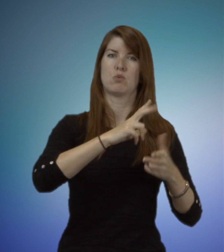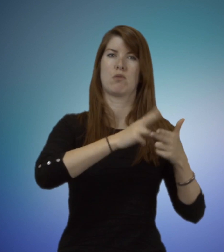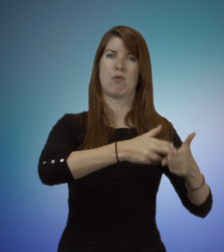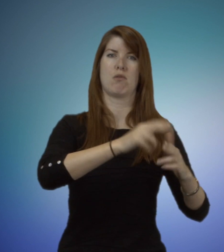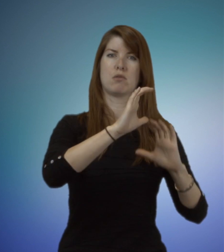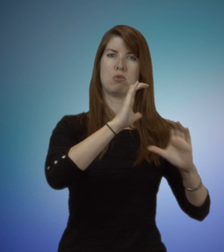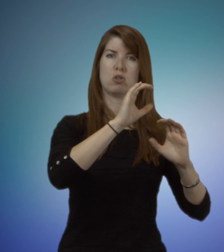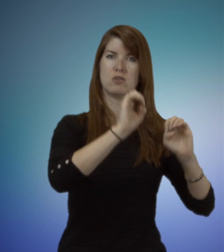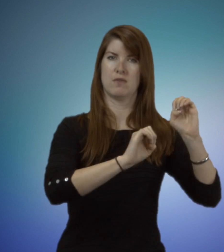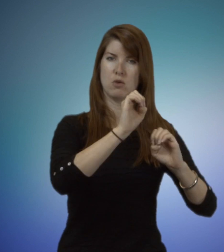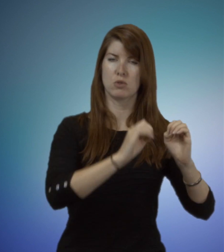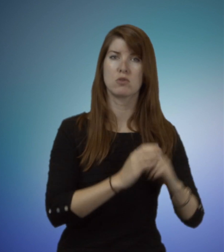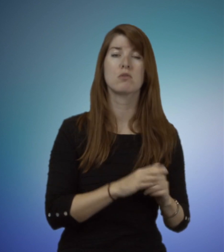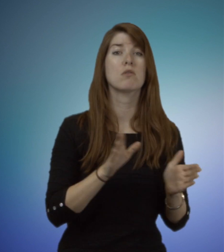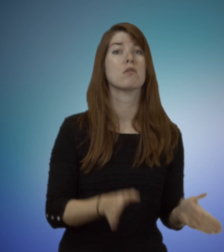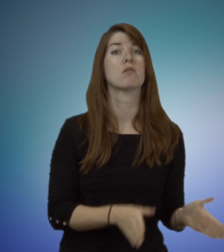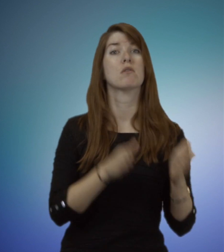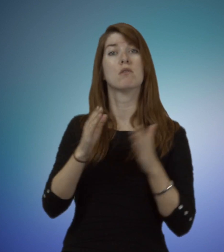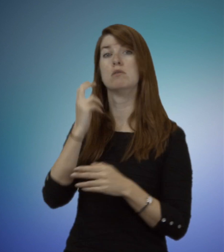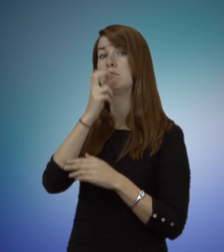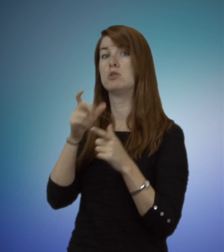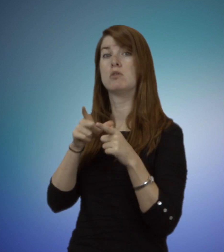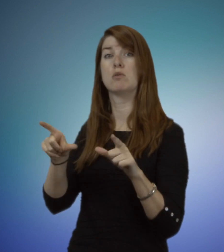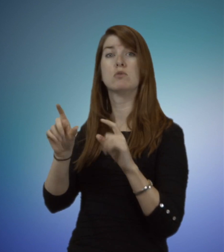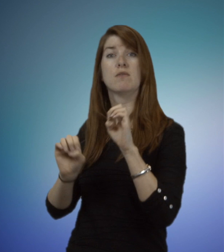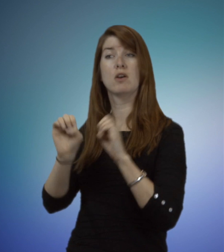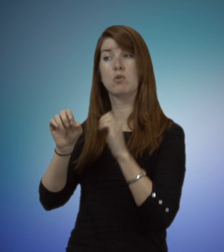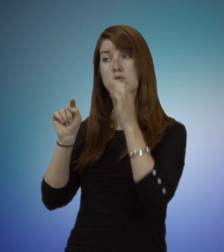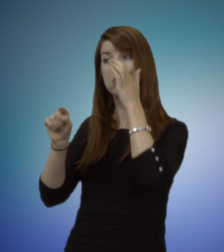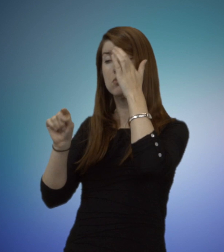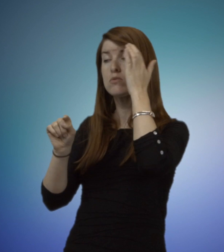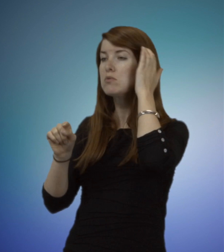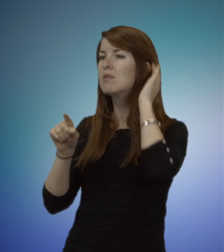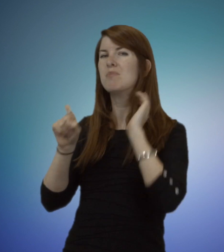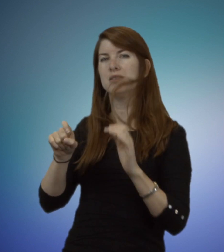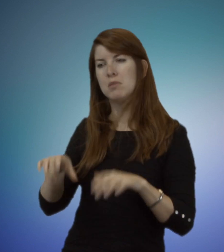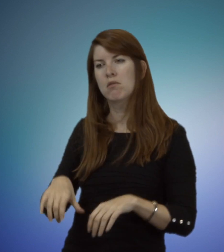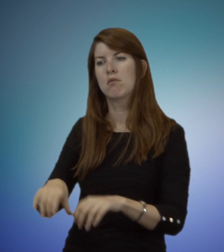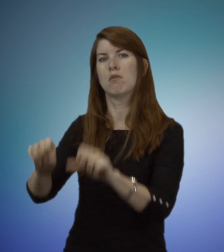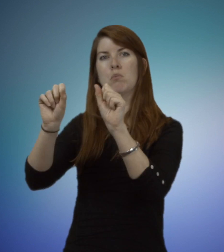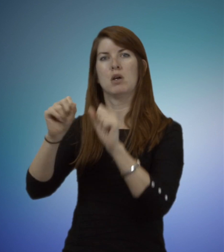A speech and language evaluation, however, must be conducted by a speech language pathologist,